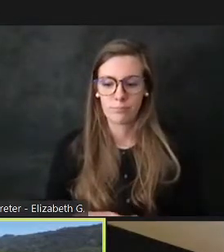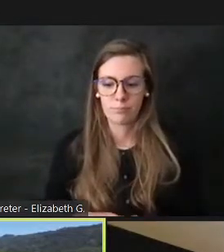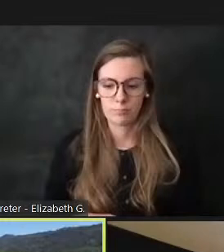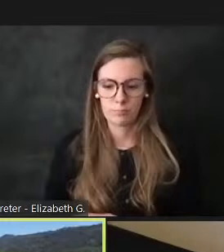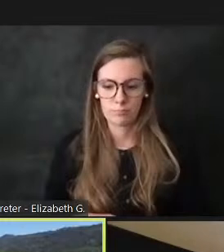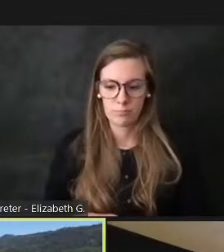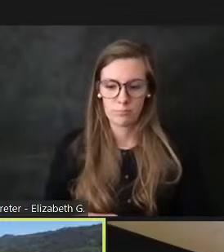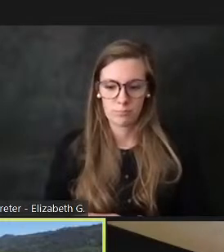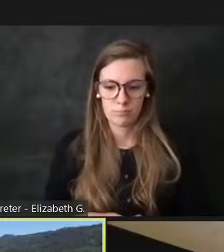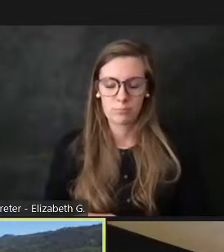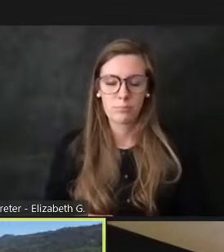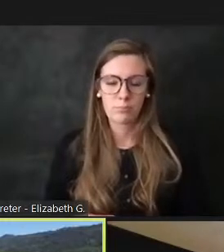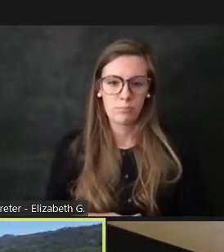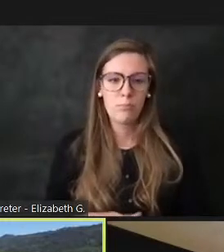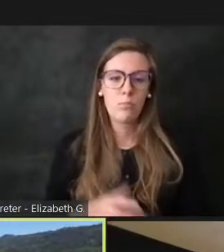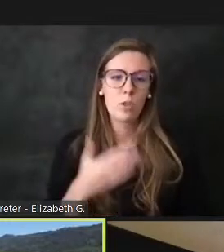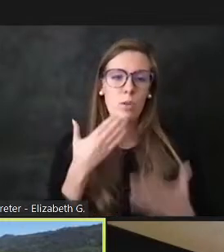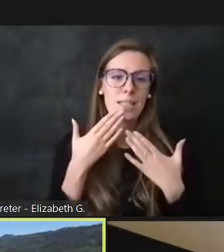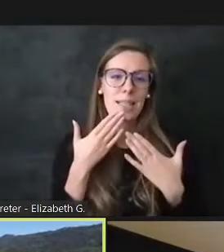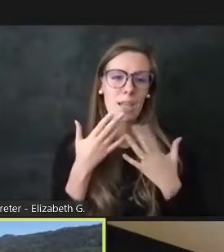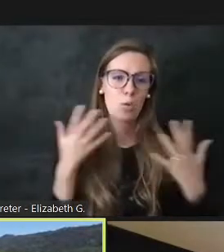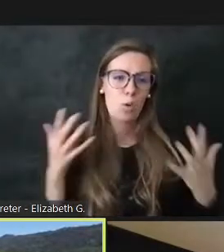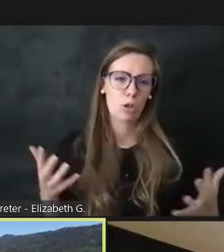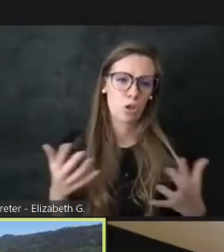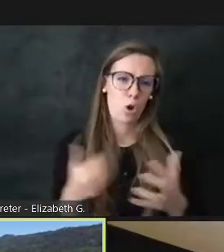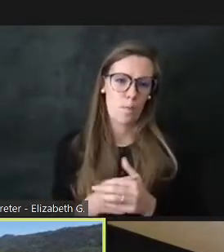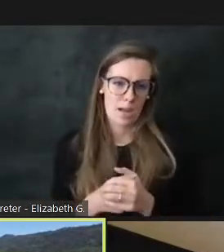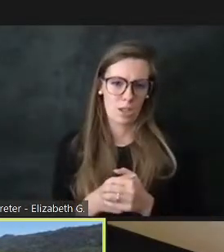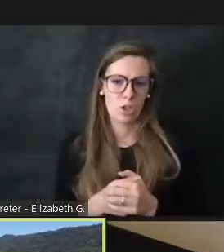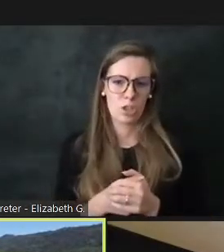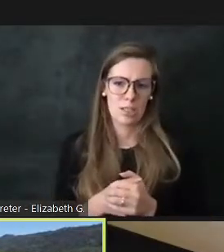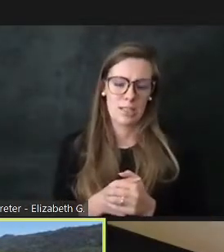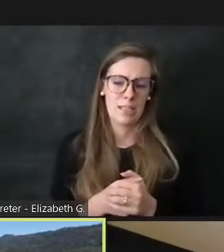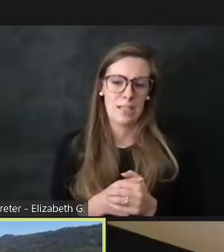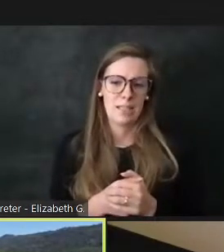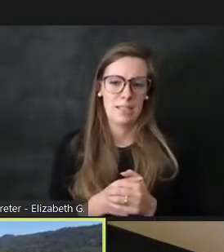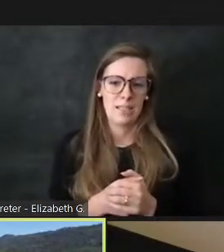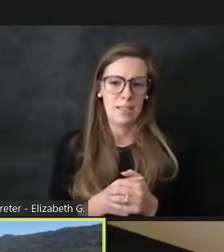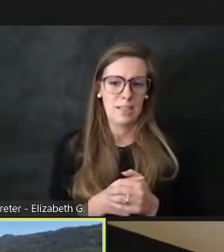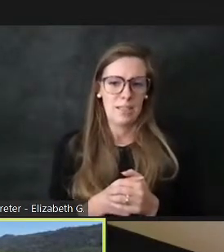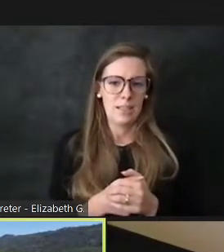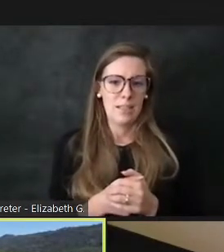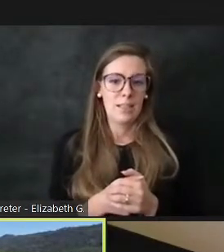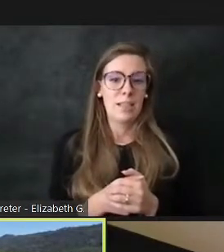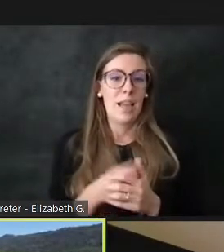Yeah. And everybody who taking part in this.